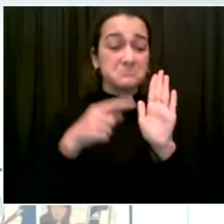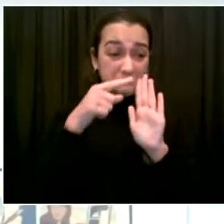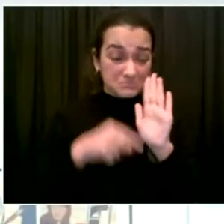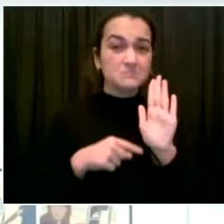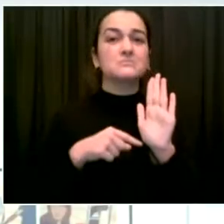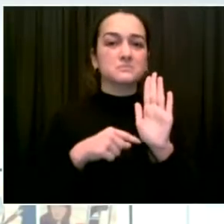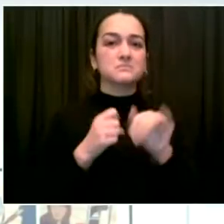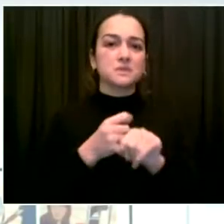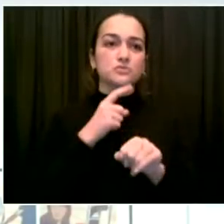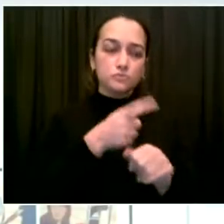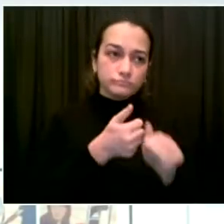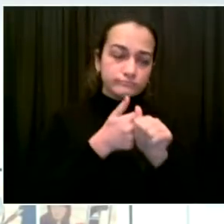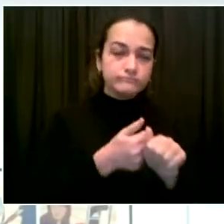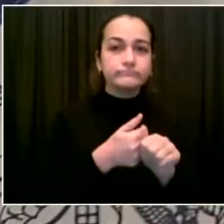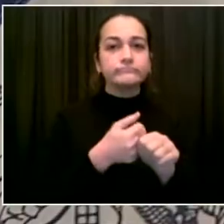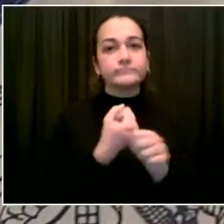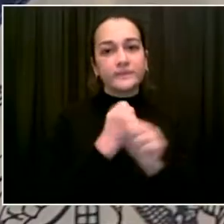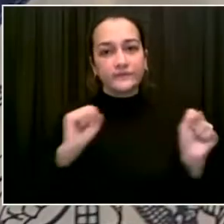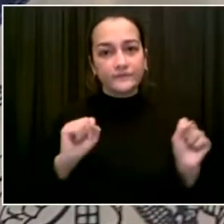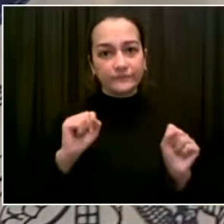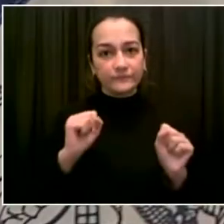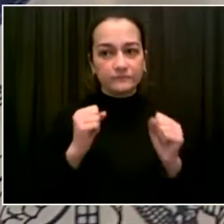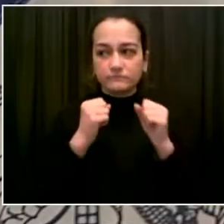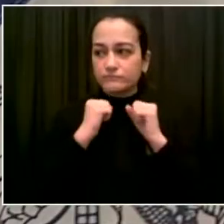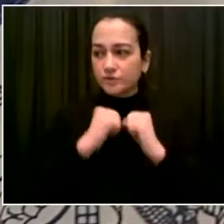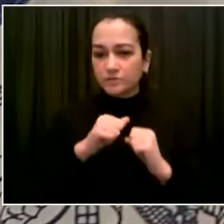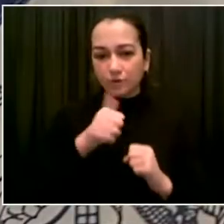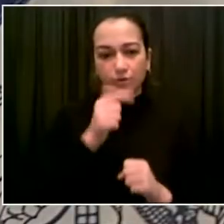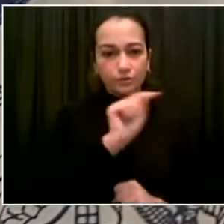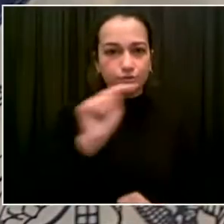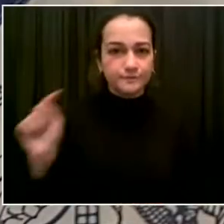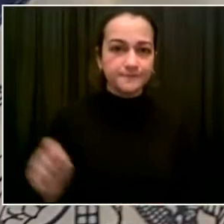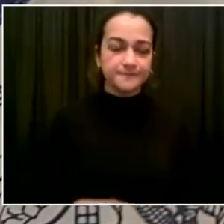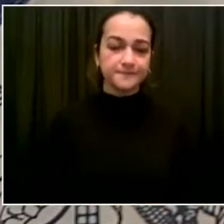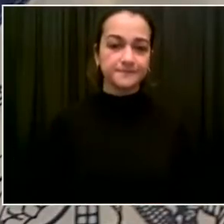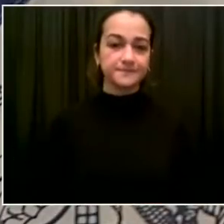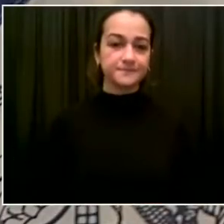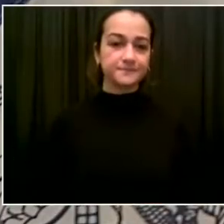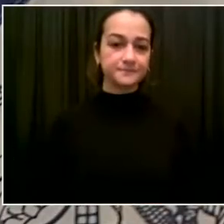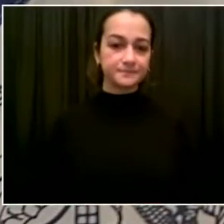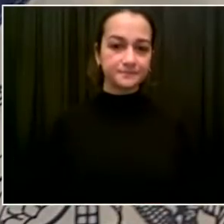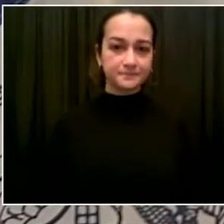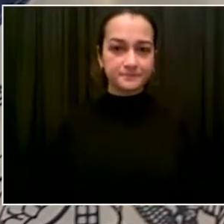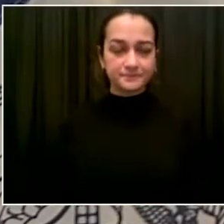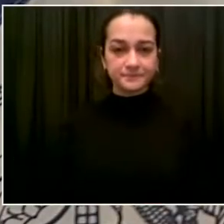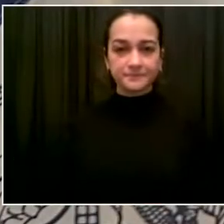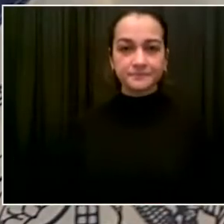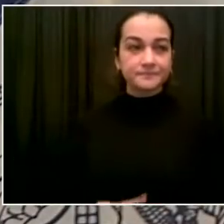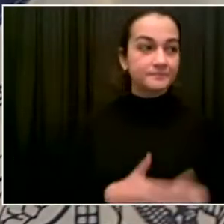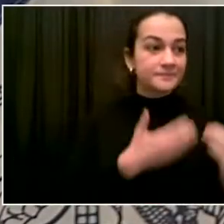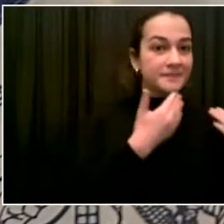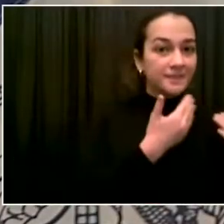WE HAVE AND WE WILL CONTINUE TO DO WHAT WE NEED TO TO MEET THE MOMENT WITH